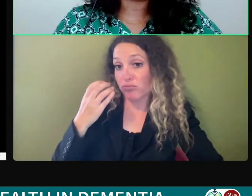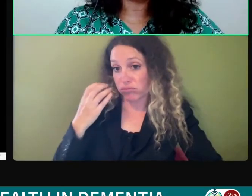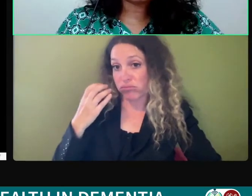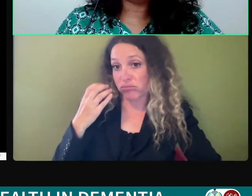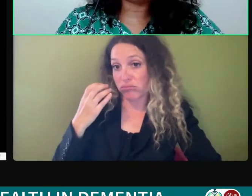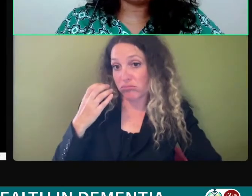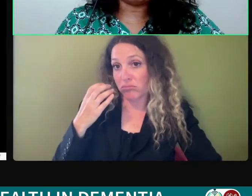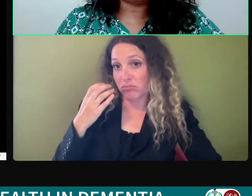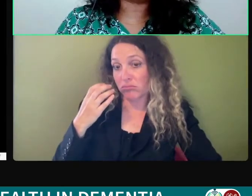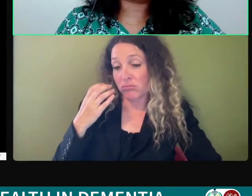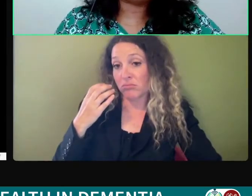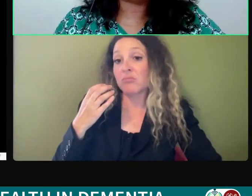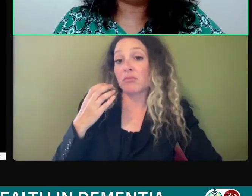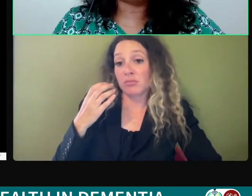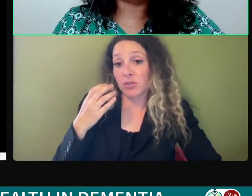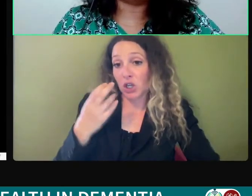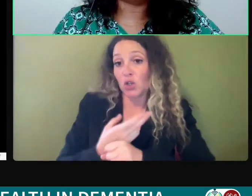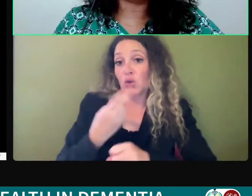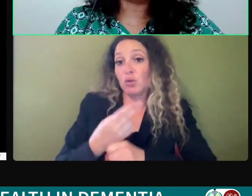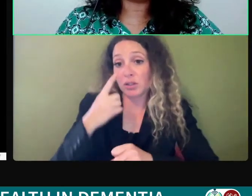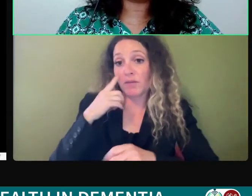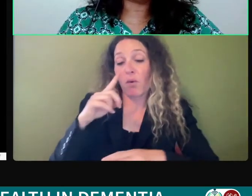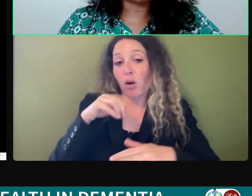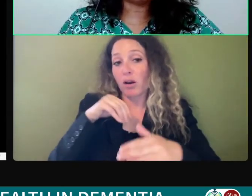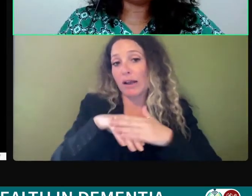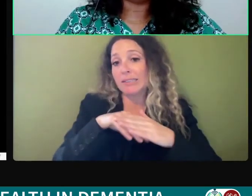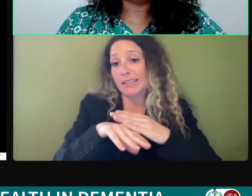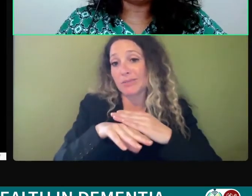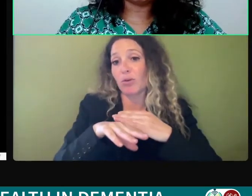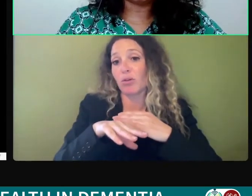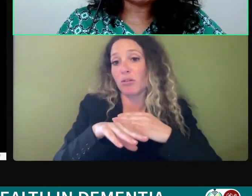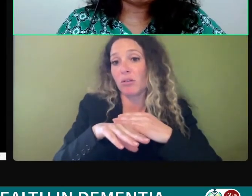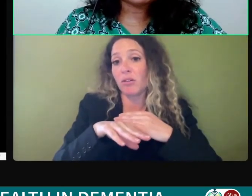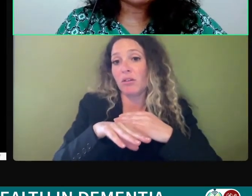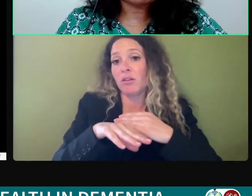accessible technology for most older adults. So making sure that all of our telemedicine